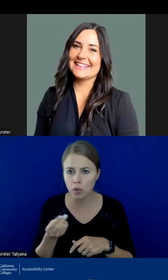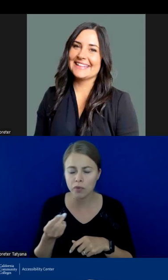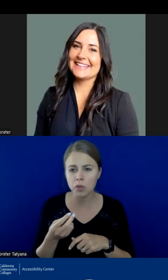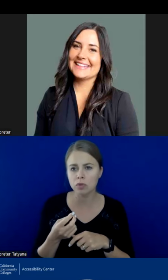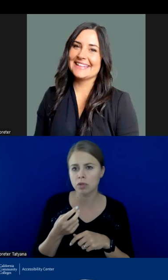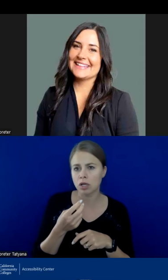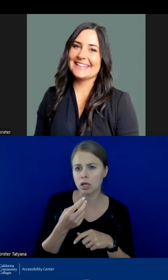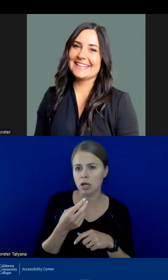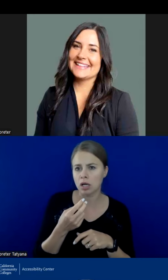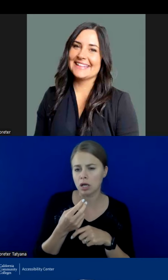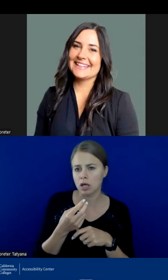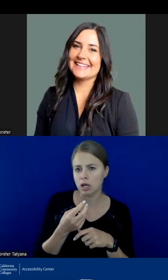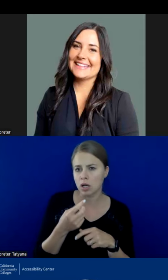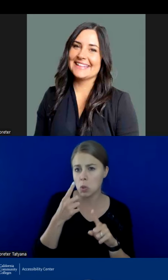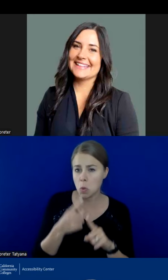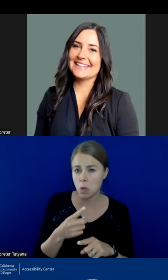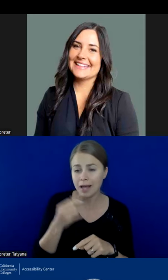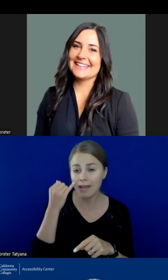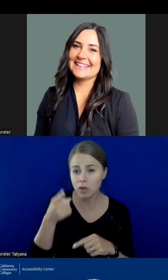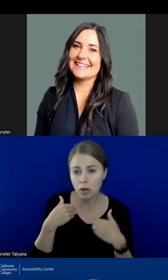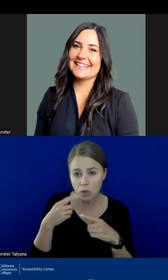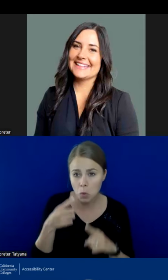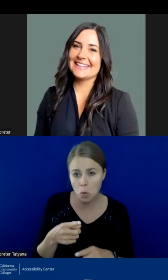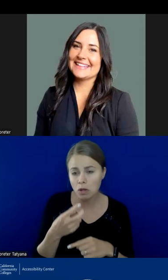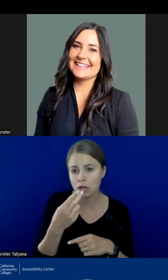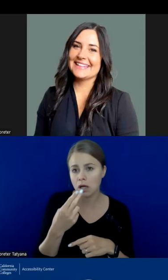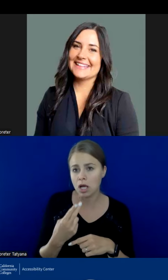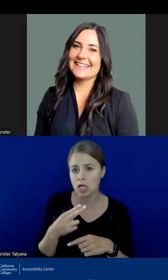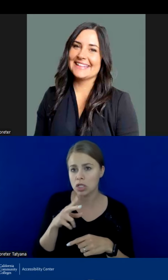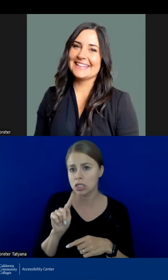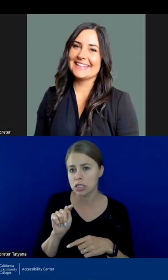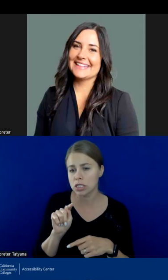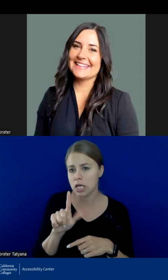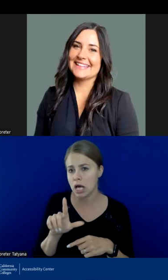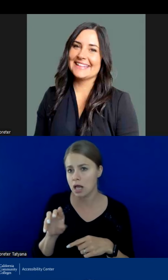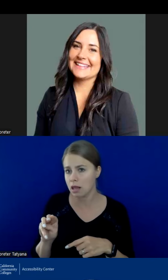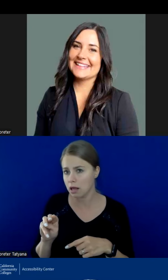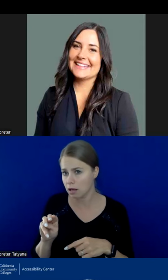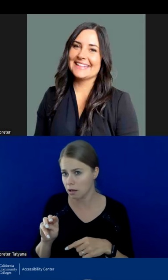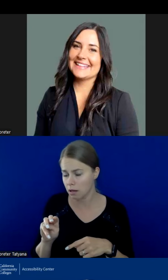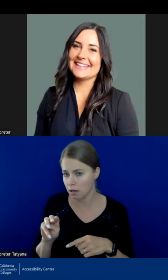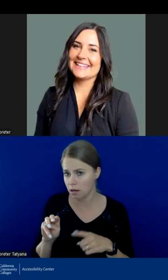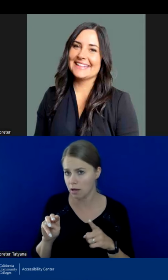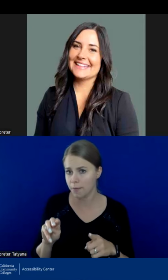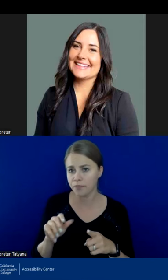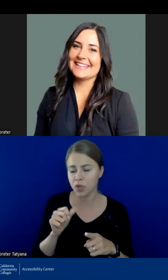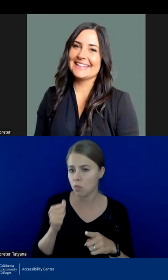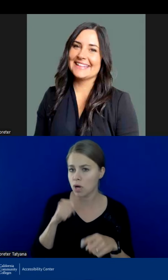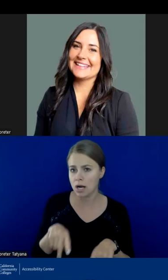it wouldn't even allow creating more than 255 characters as any html attribute.